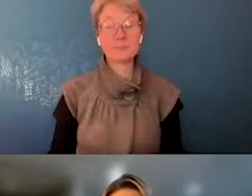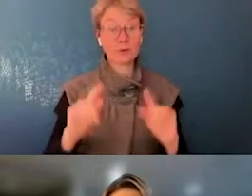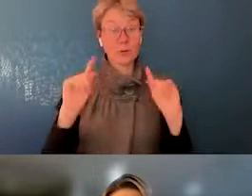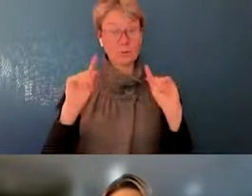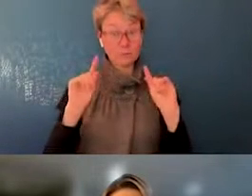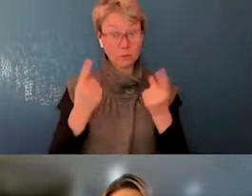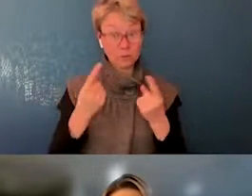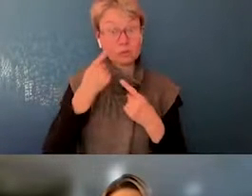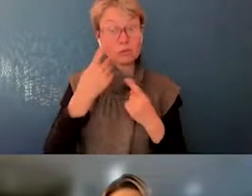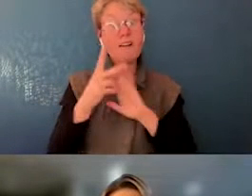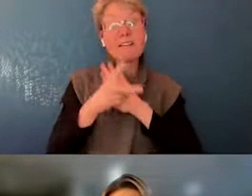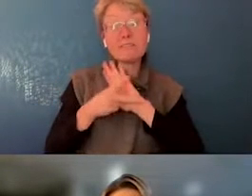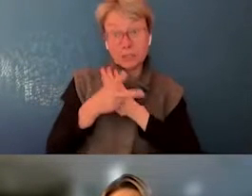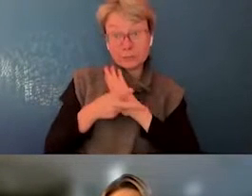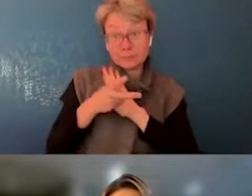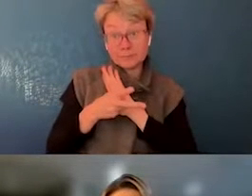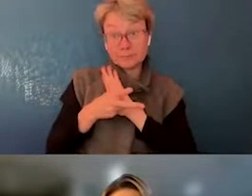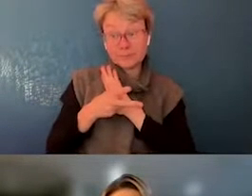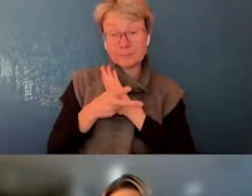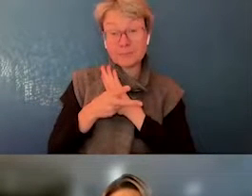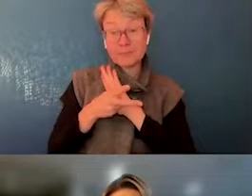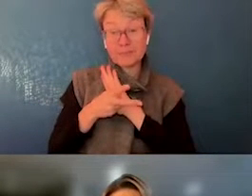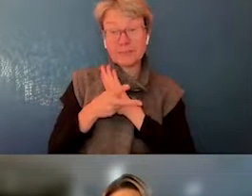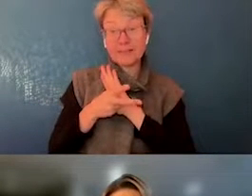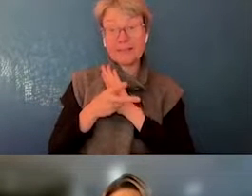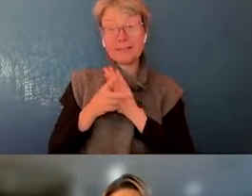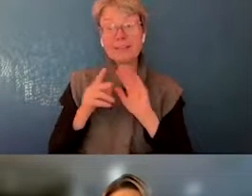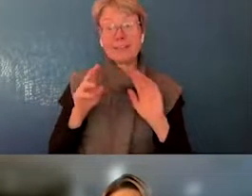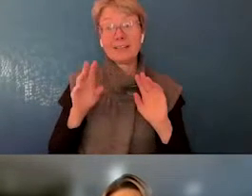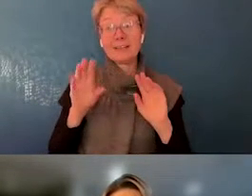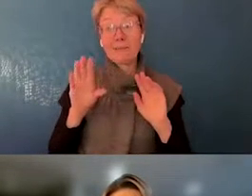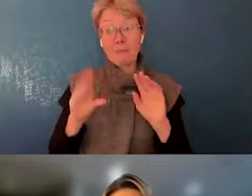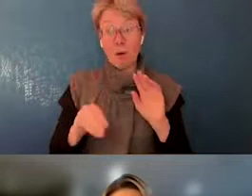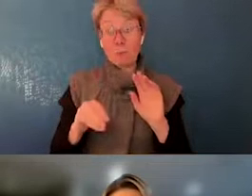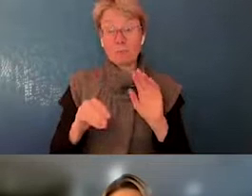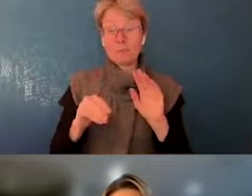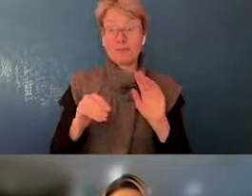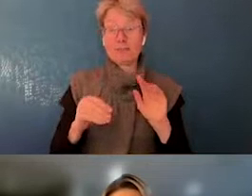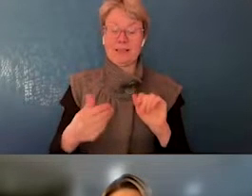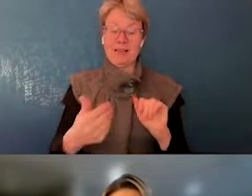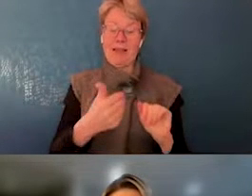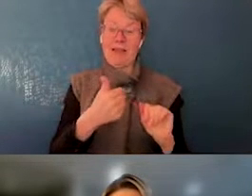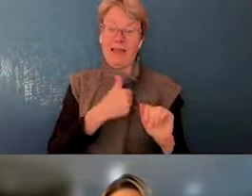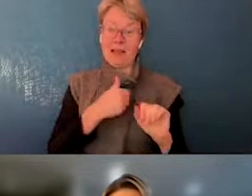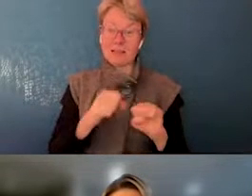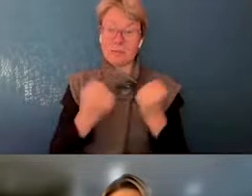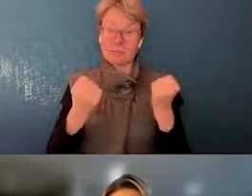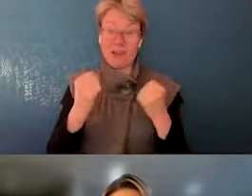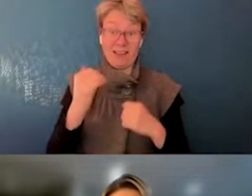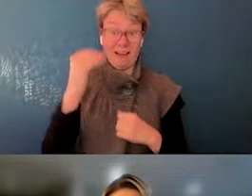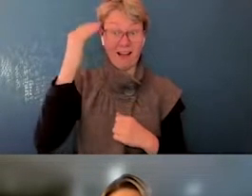a short video clip um from uh the new series of heartbreak High which is um an interesting